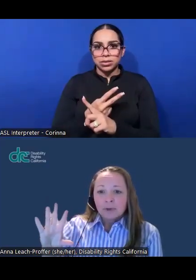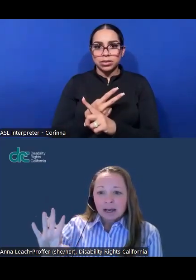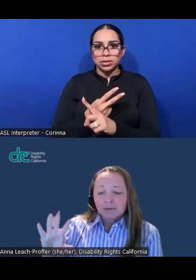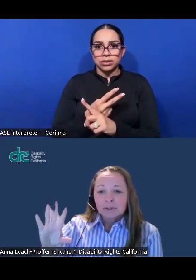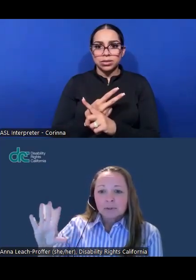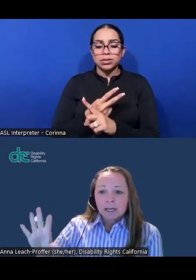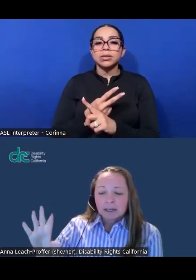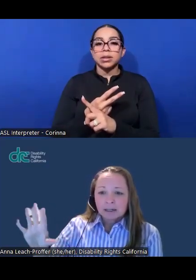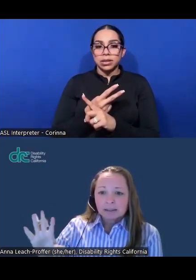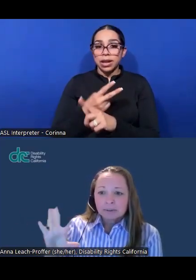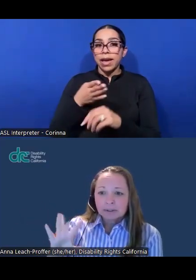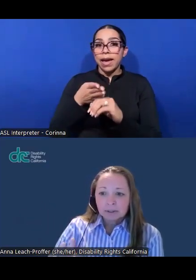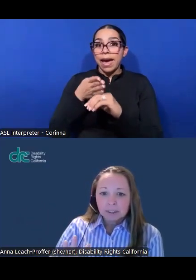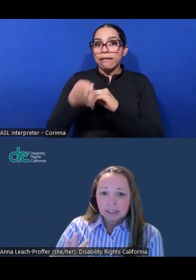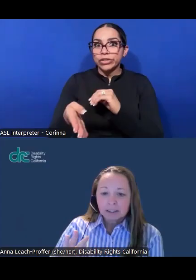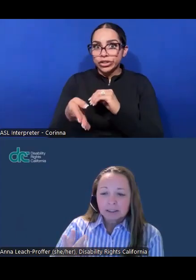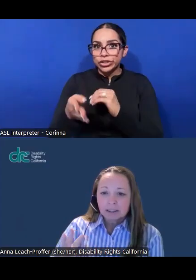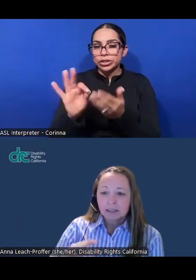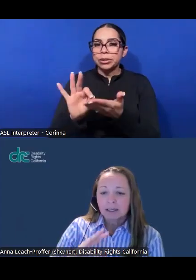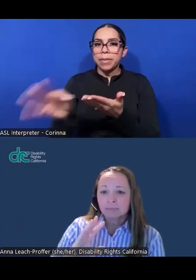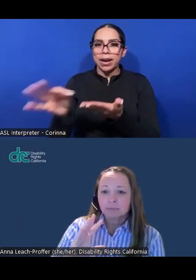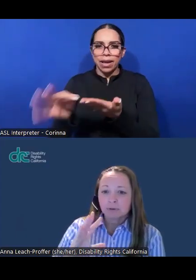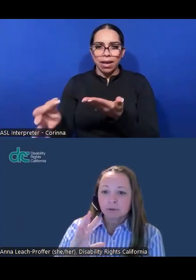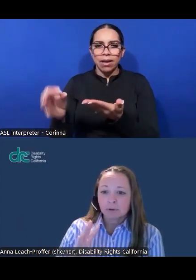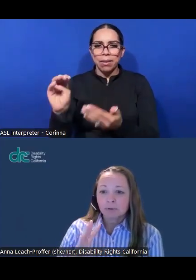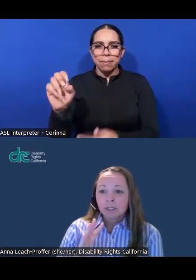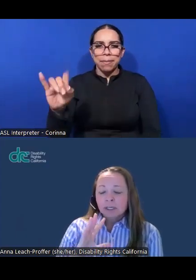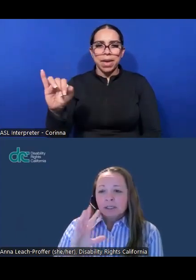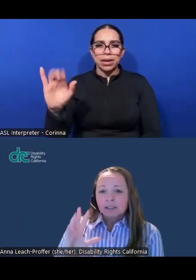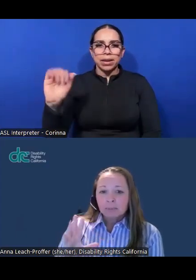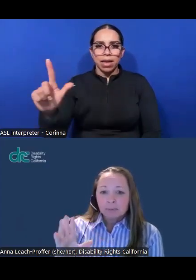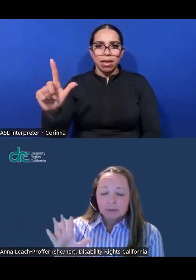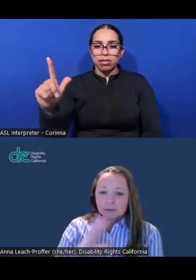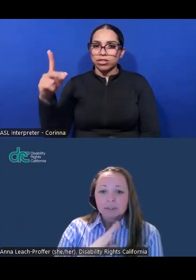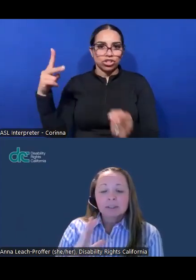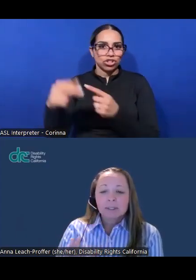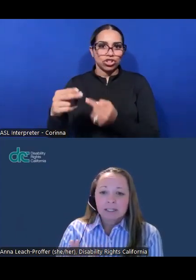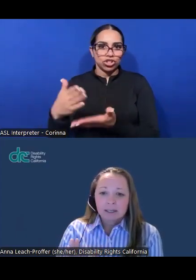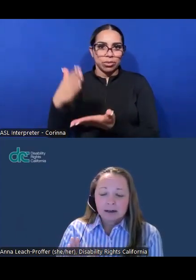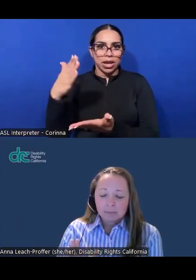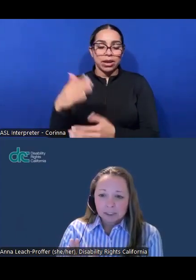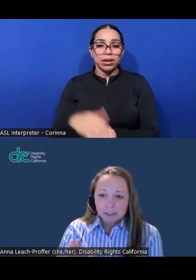after Medi-Cal has been terminated. So this proposal would eliminate that option.